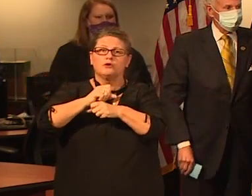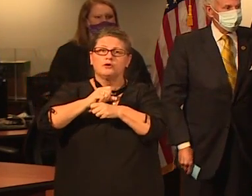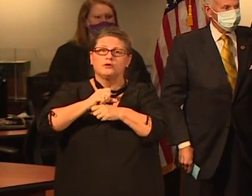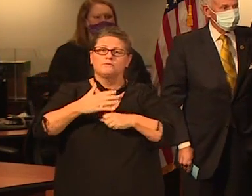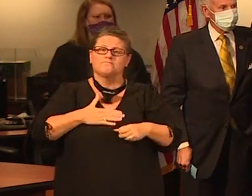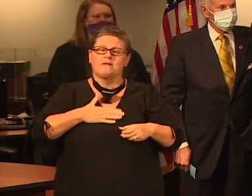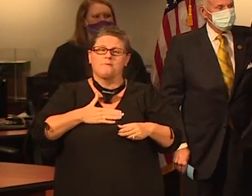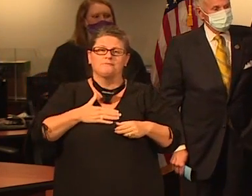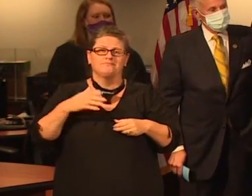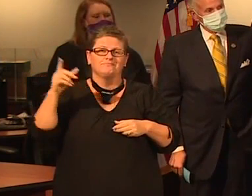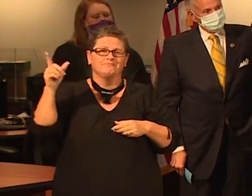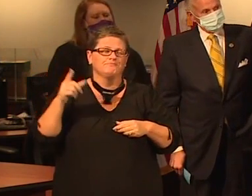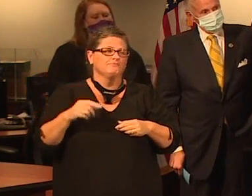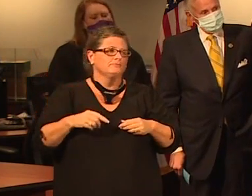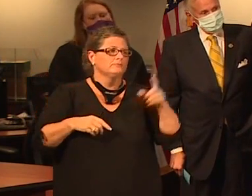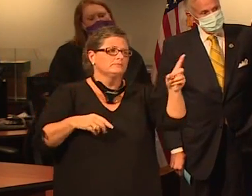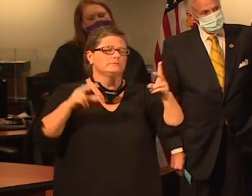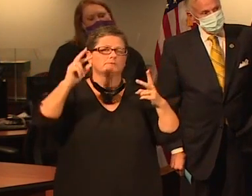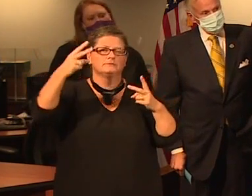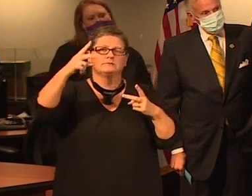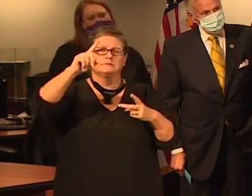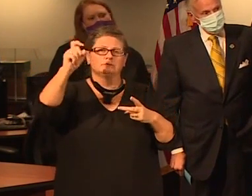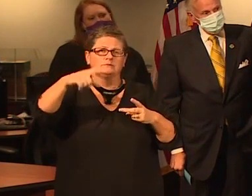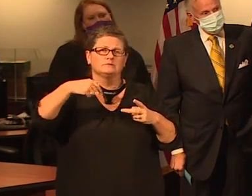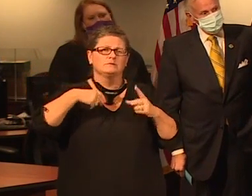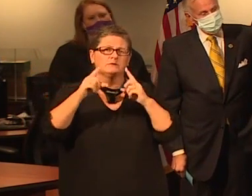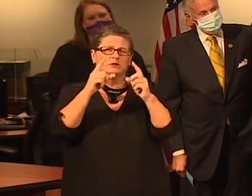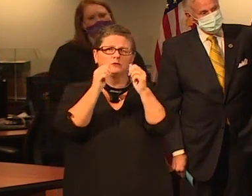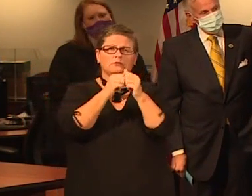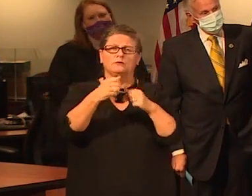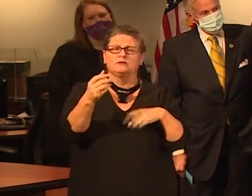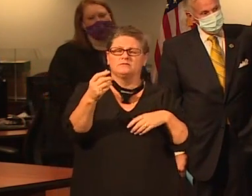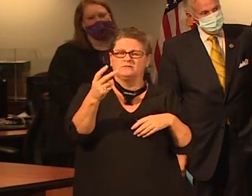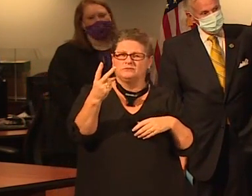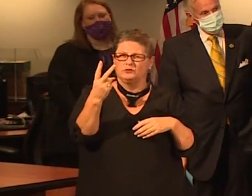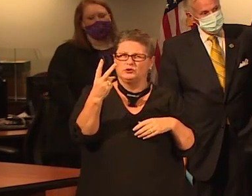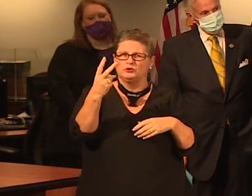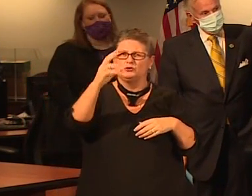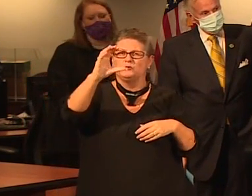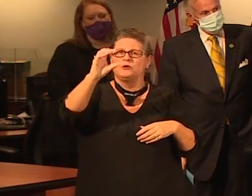SHE IS IN THE MIDDLE THIS RESPONSE AND CANNOT BE MORE HAPPY TO HAVE HER THERE.